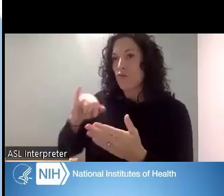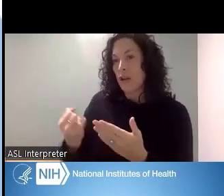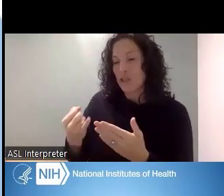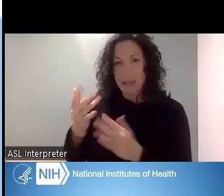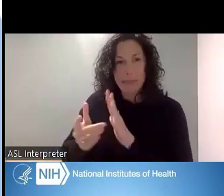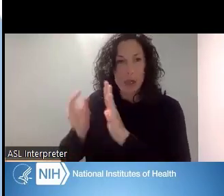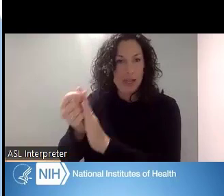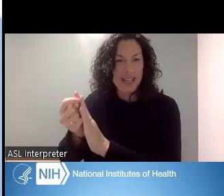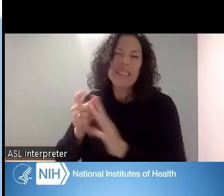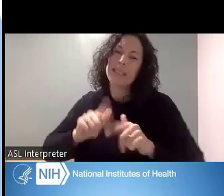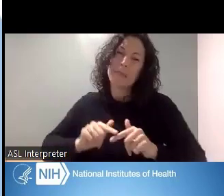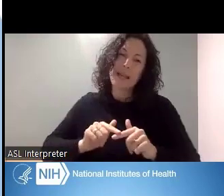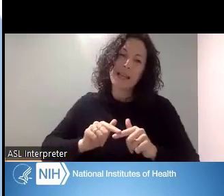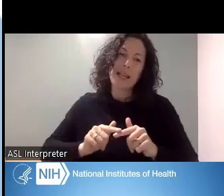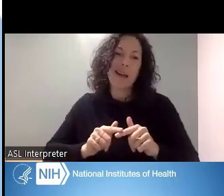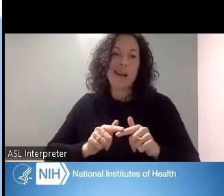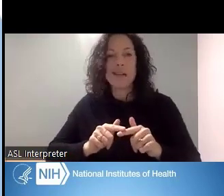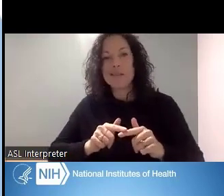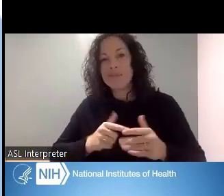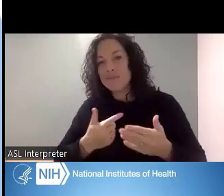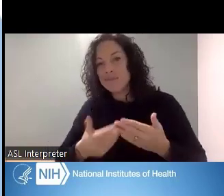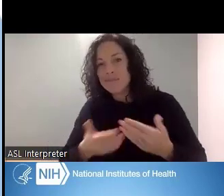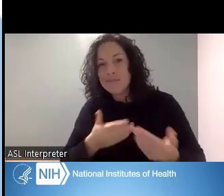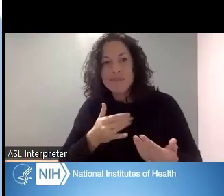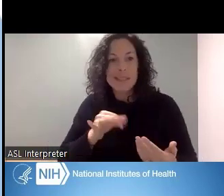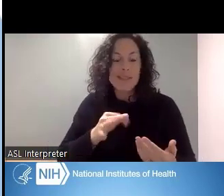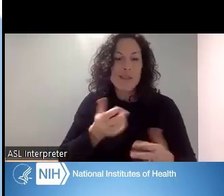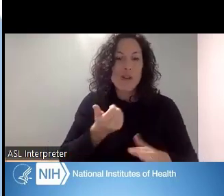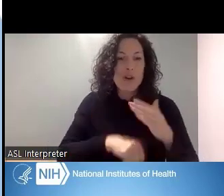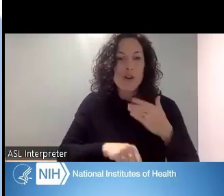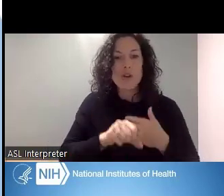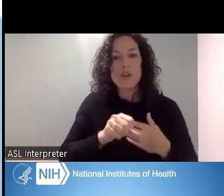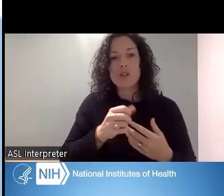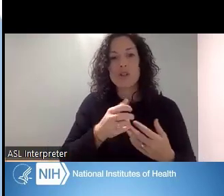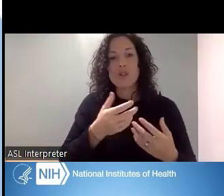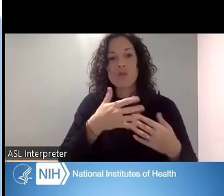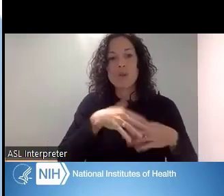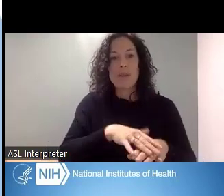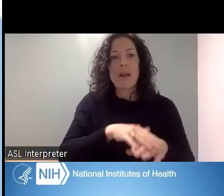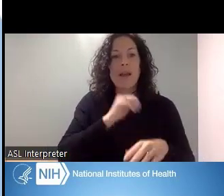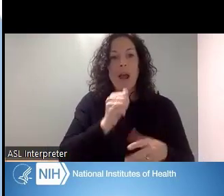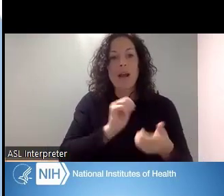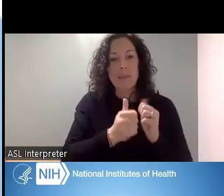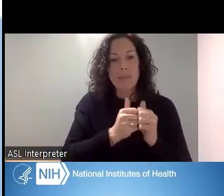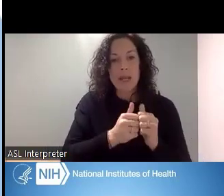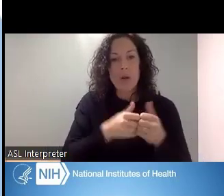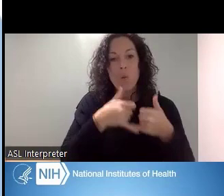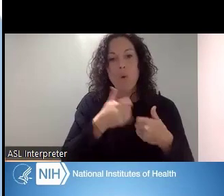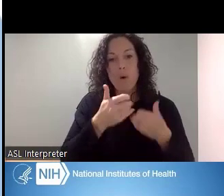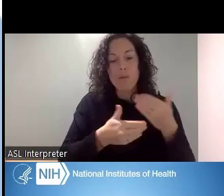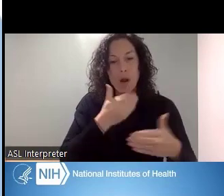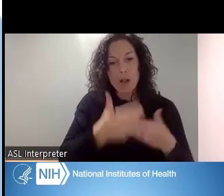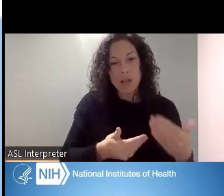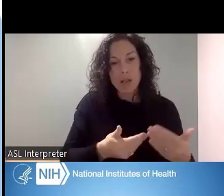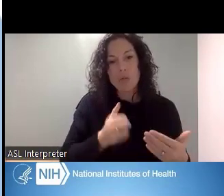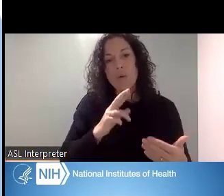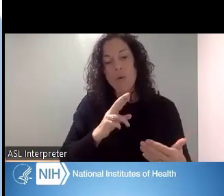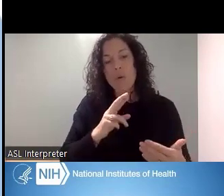depending upon whether or not the grant is under the Streamlined Noncompeting Award Process otherwise known as SNAP.